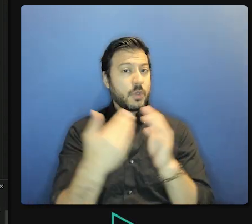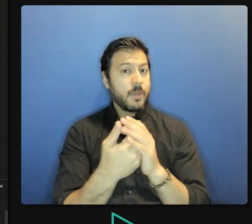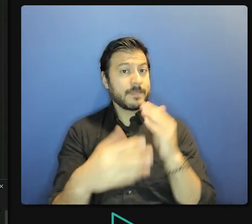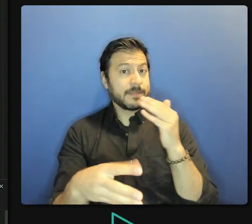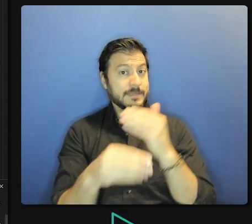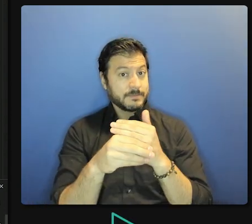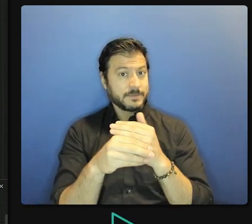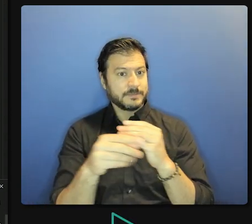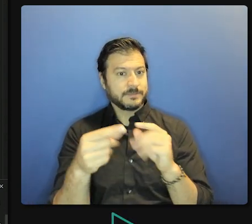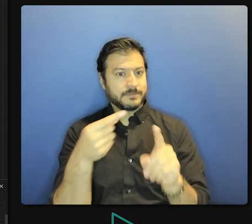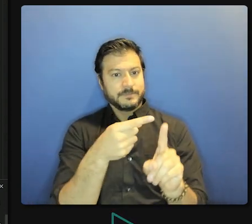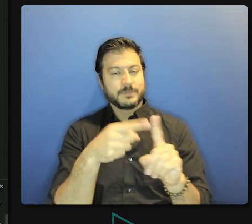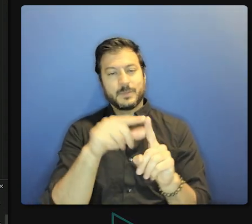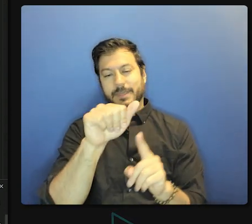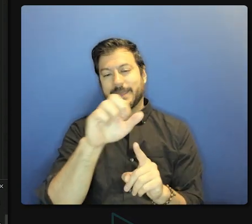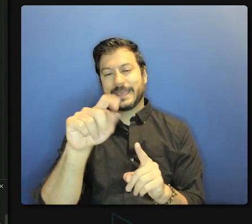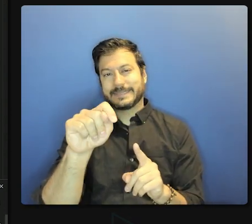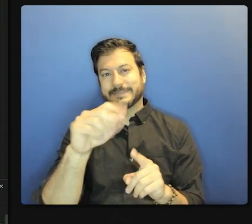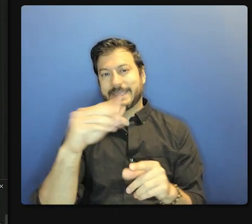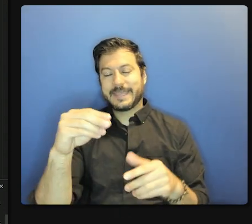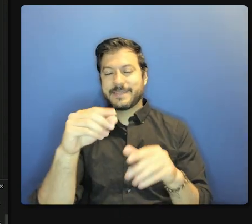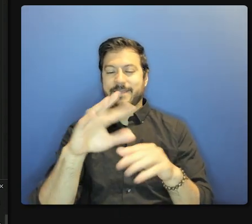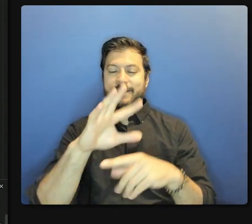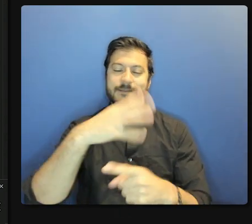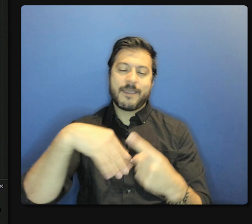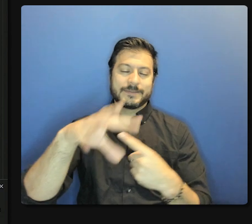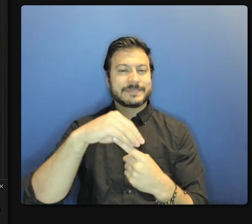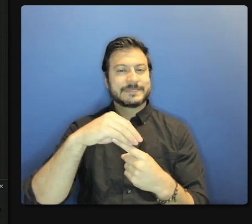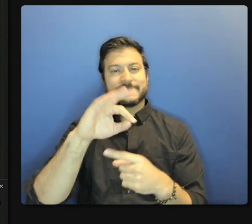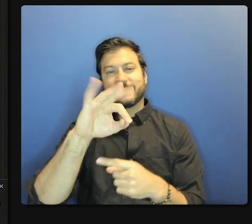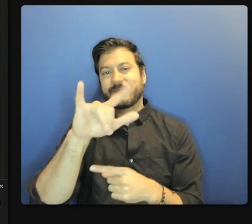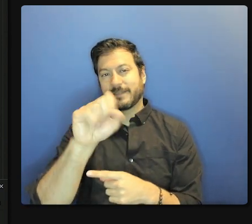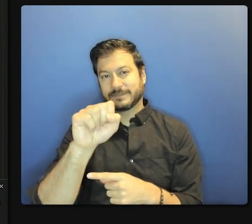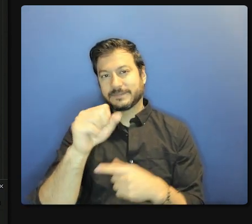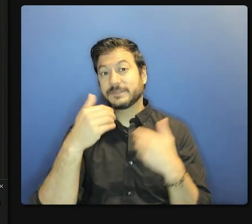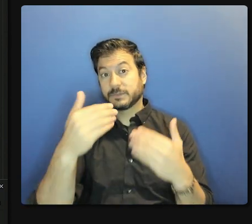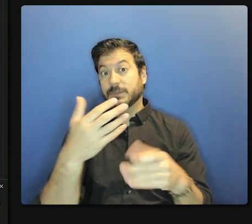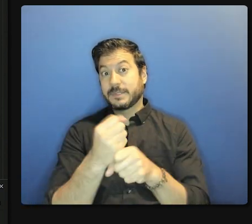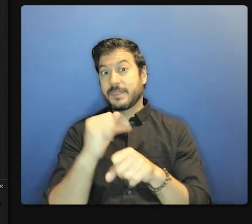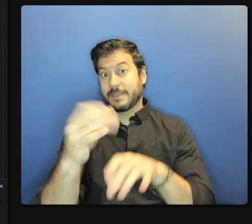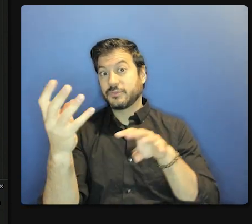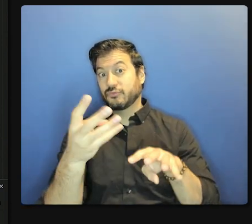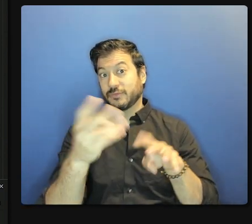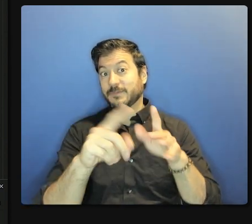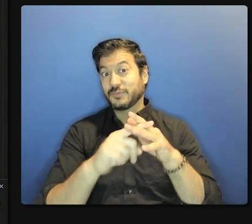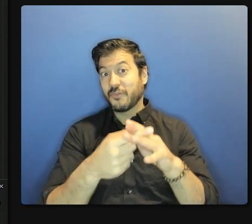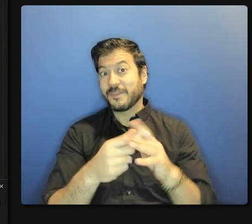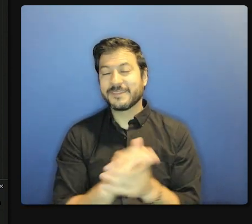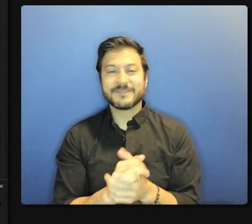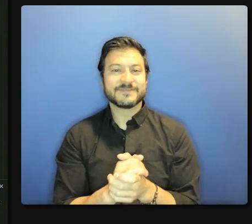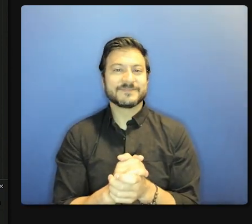All the additional arguments are pointing to asset and context files. Now let's get that stream started.